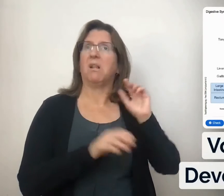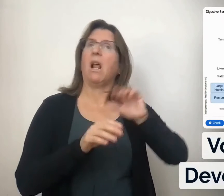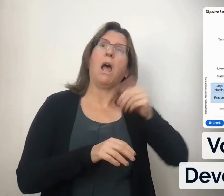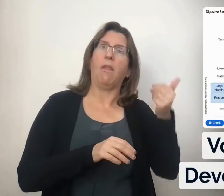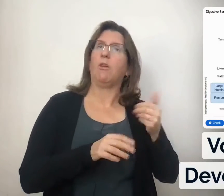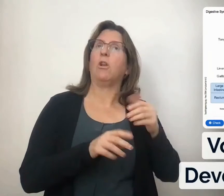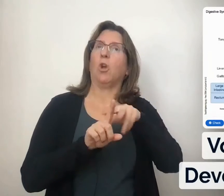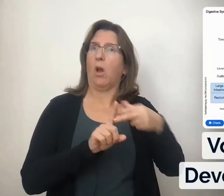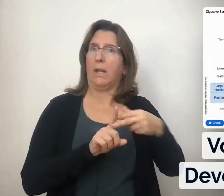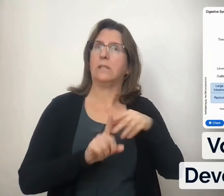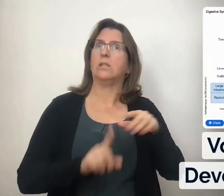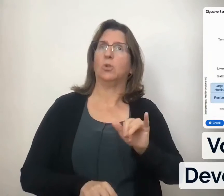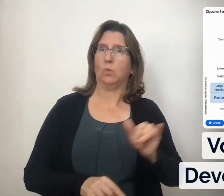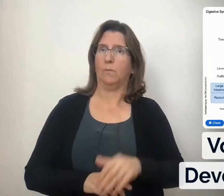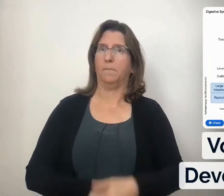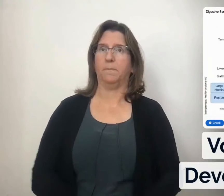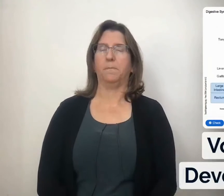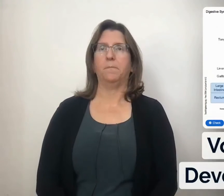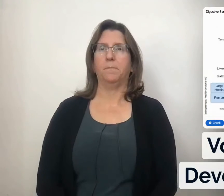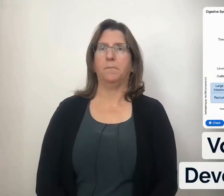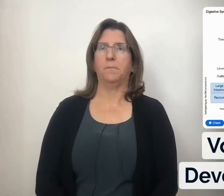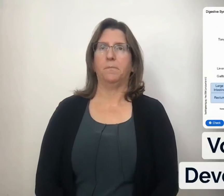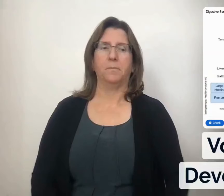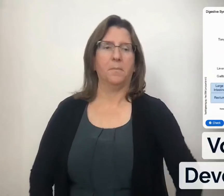as well as other contexts.